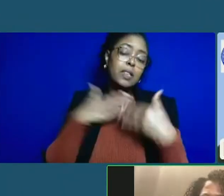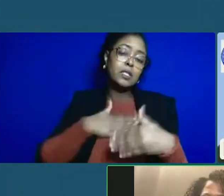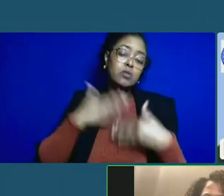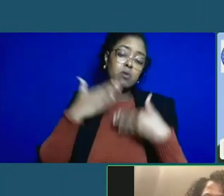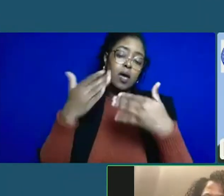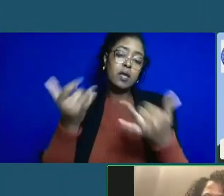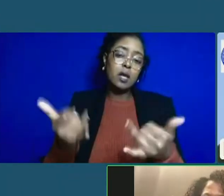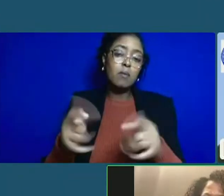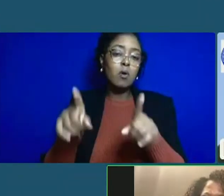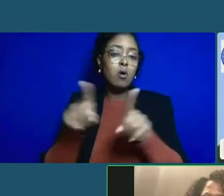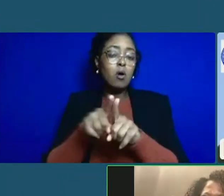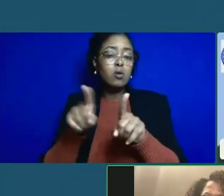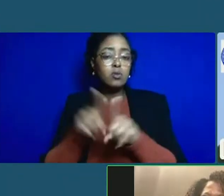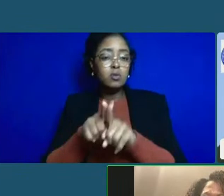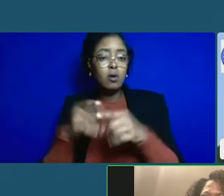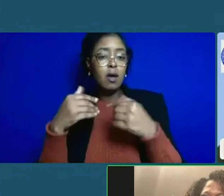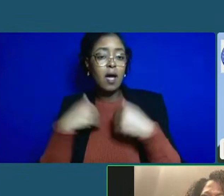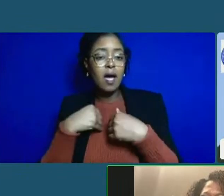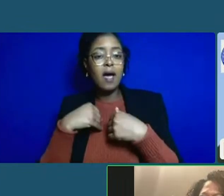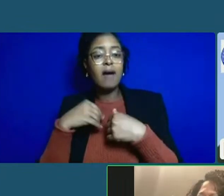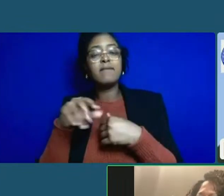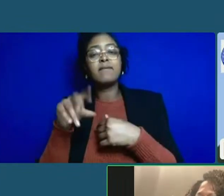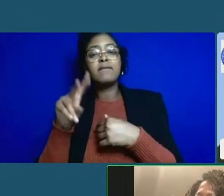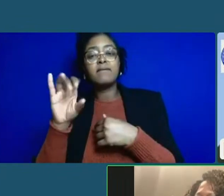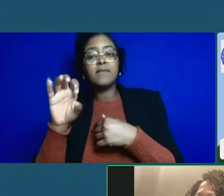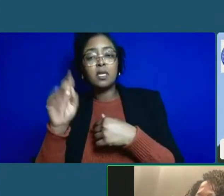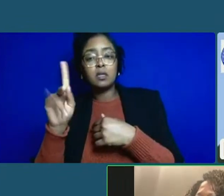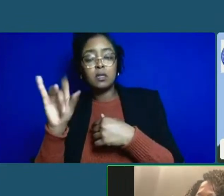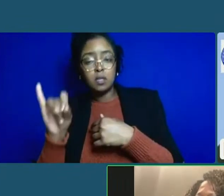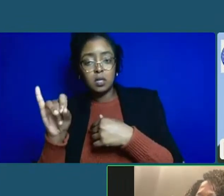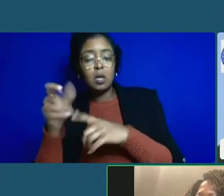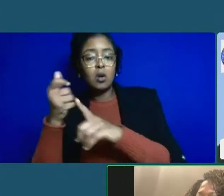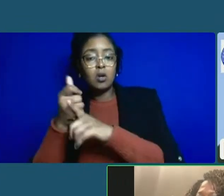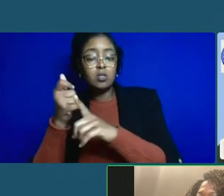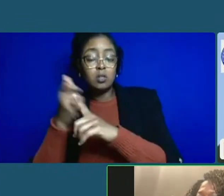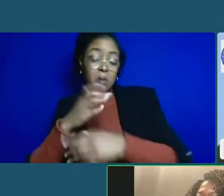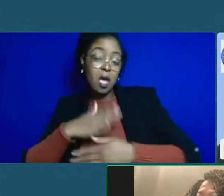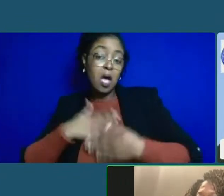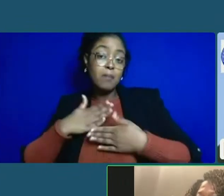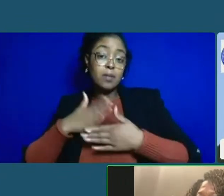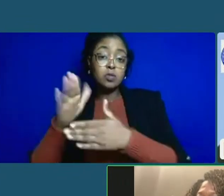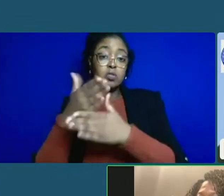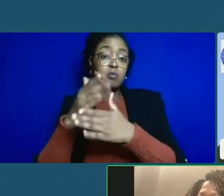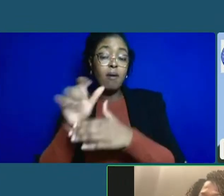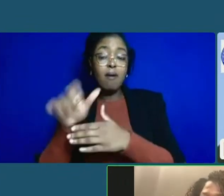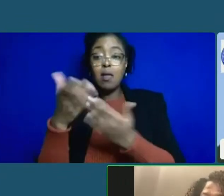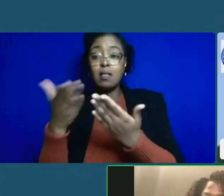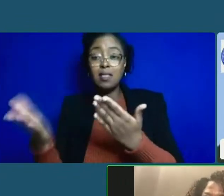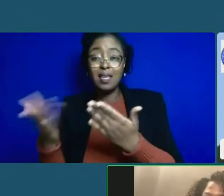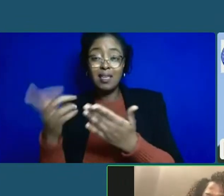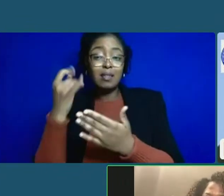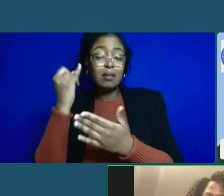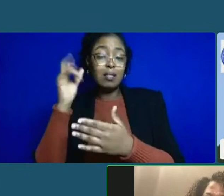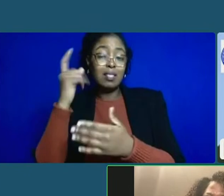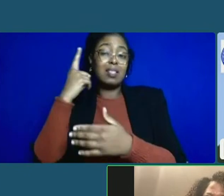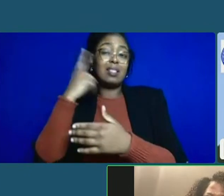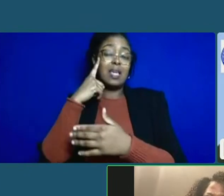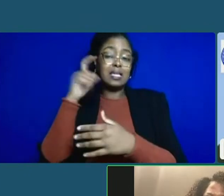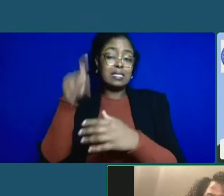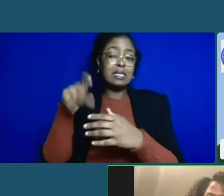Um please feel free to share at this time? And I also know that we have Miss Vicky Park in on